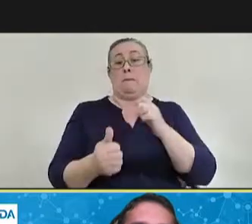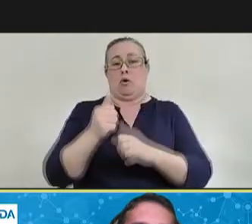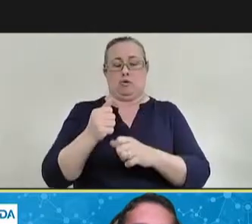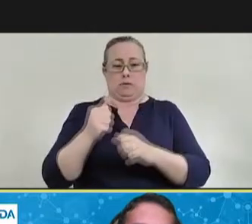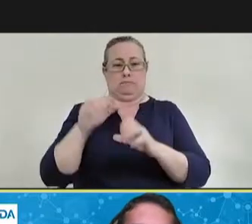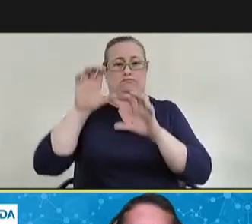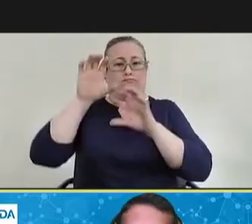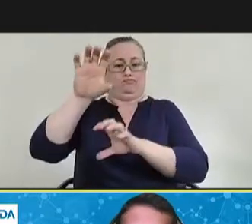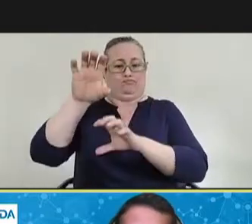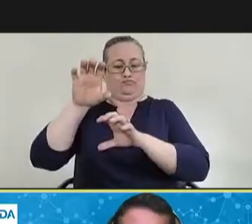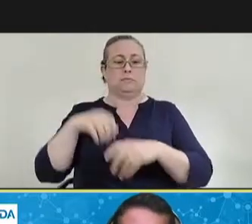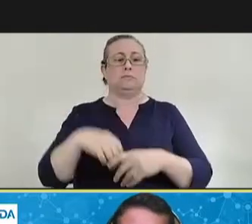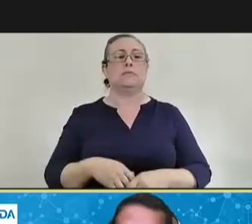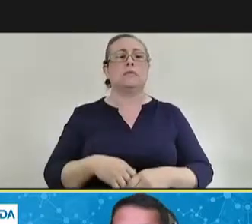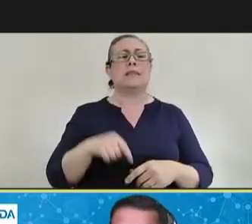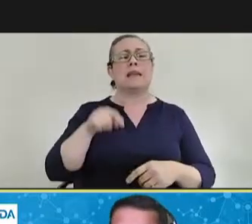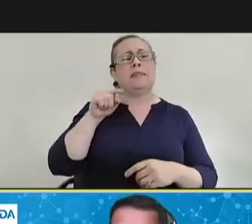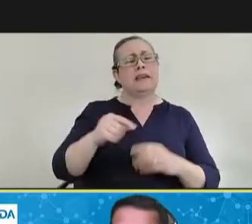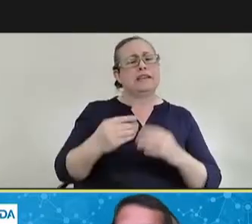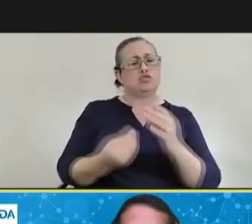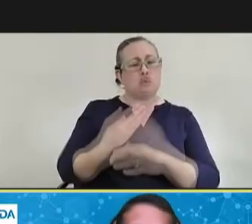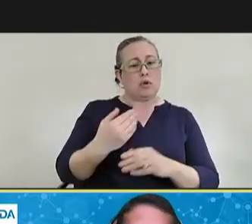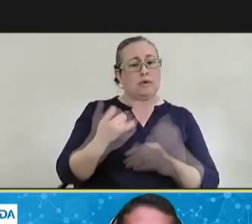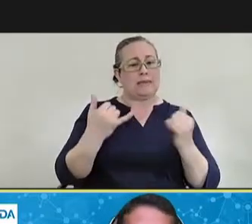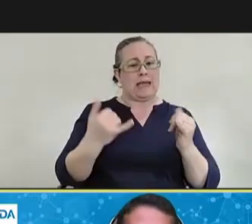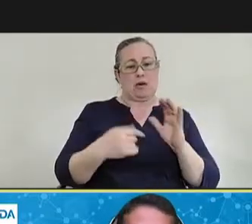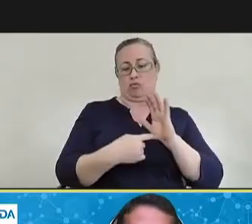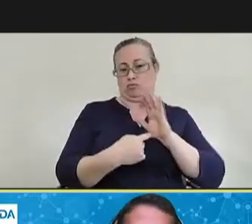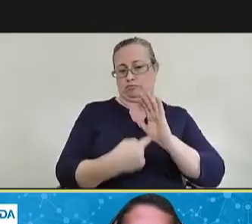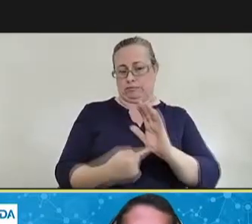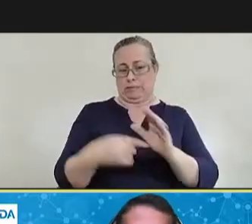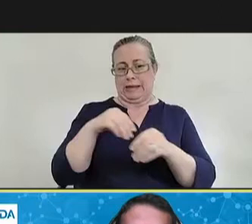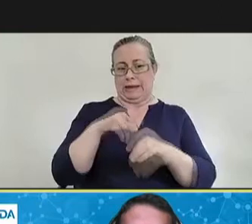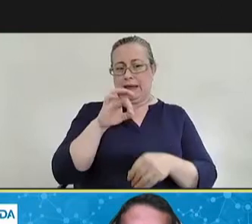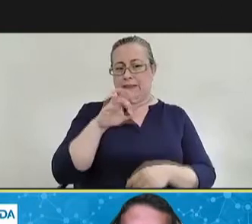And now this growth is reflected in FDA. Specifically, the Center for Device and